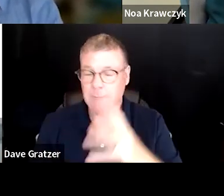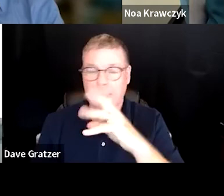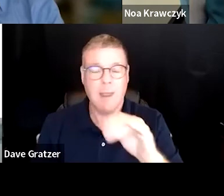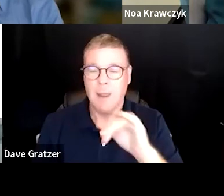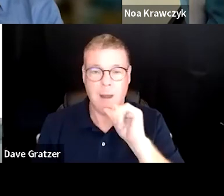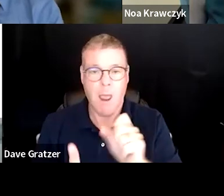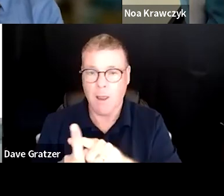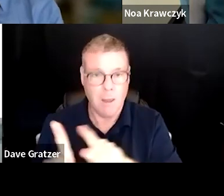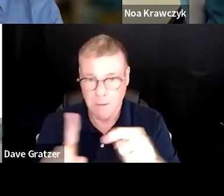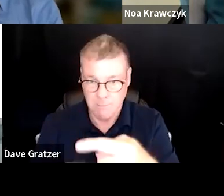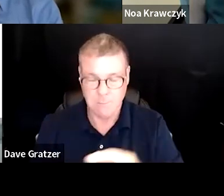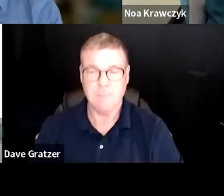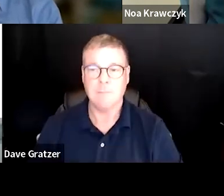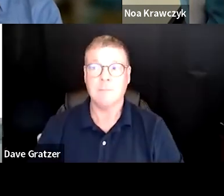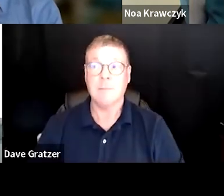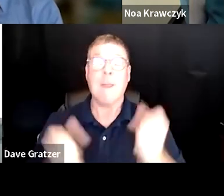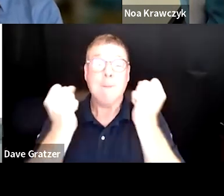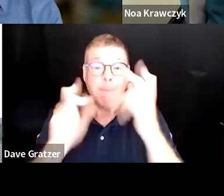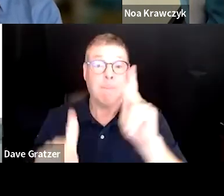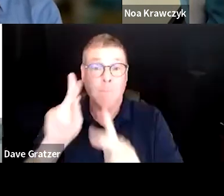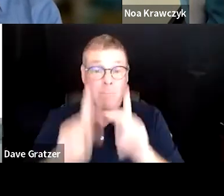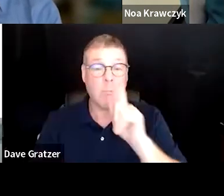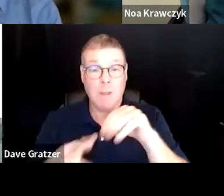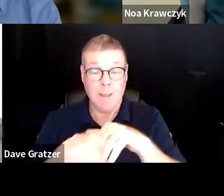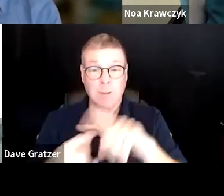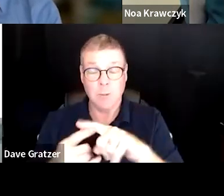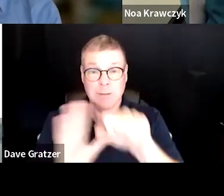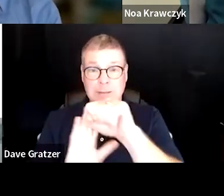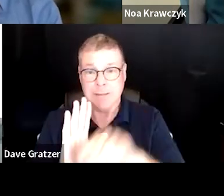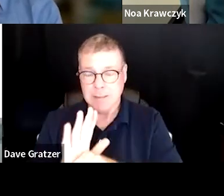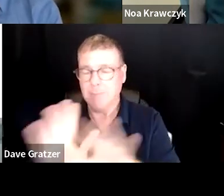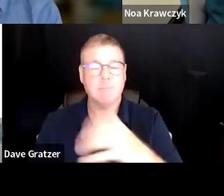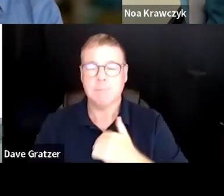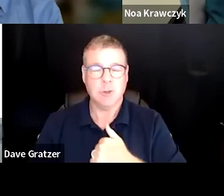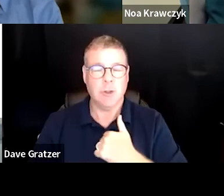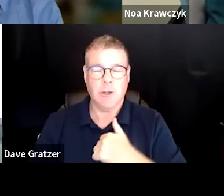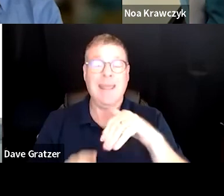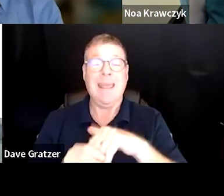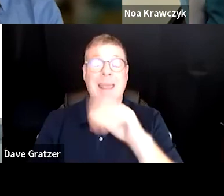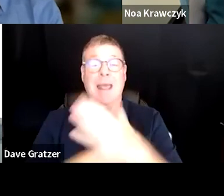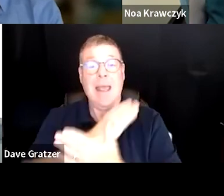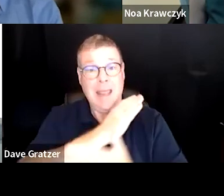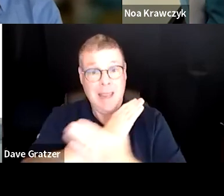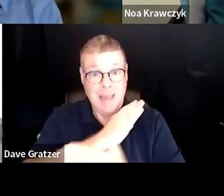And since many of the individuals who go into state, I'm sorry, into county jails are individuals